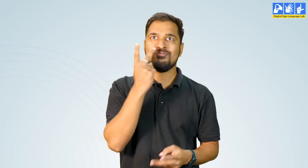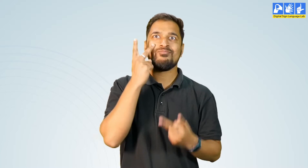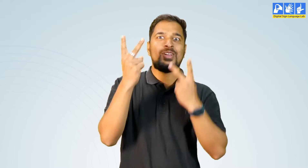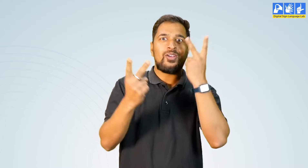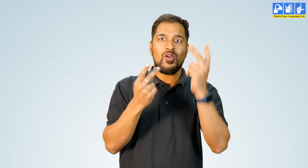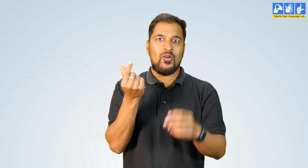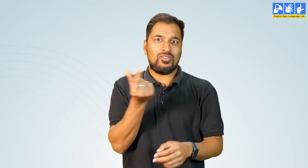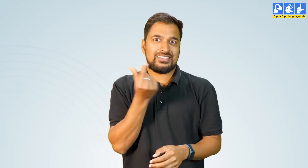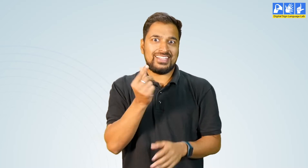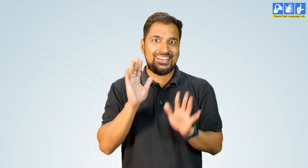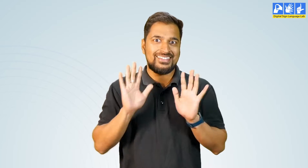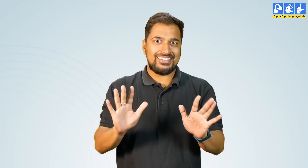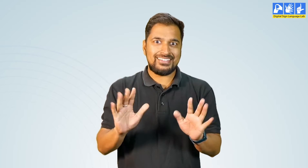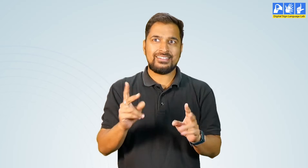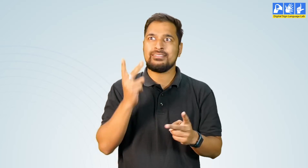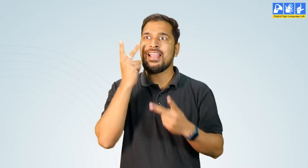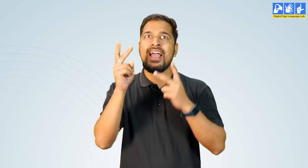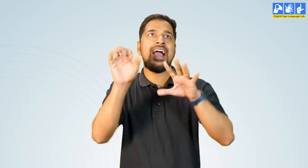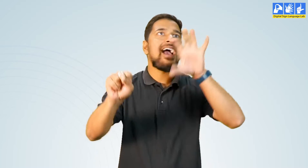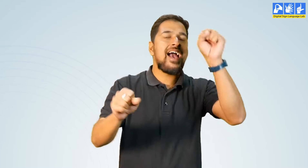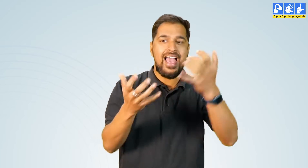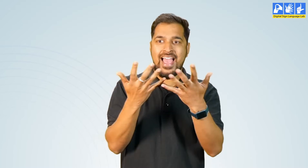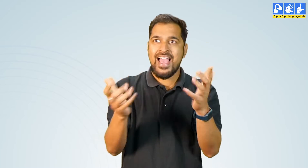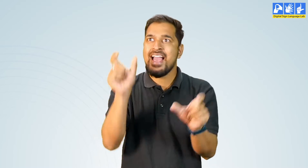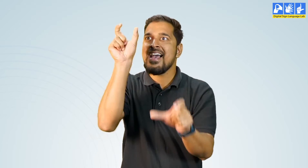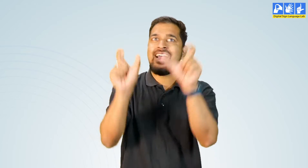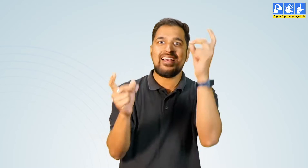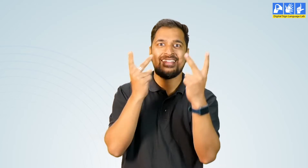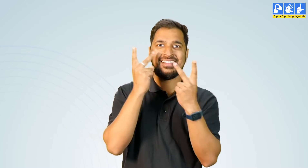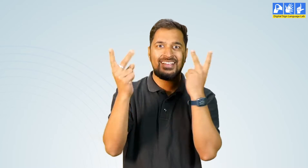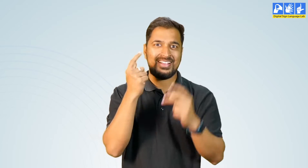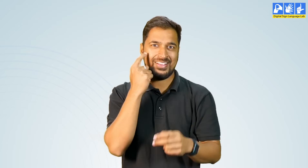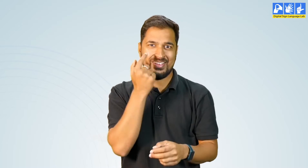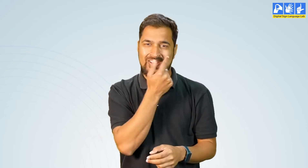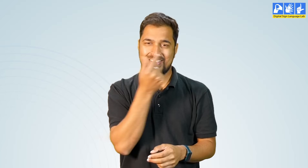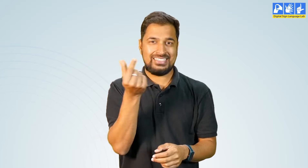their eyes to see the things around them and identify them visually.